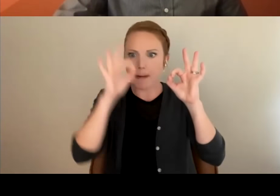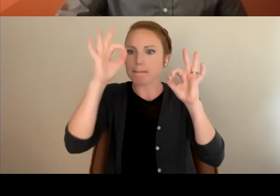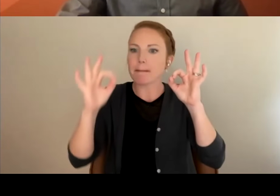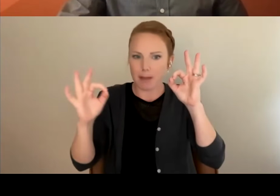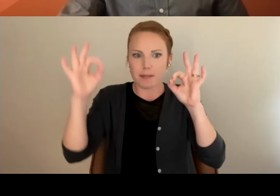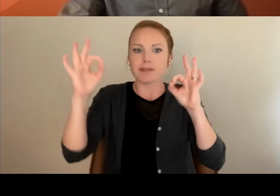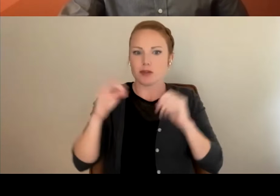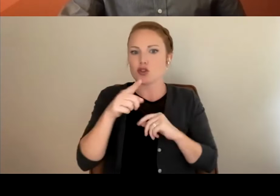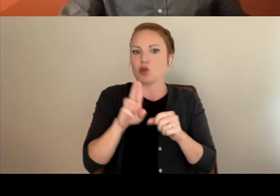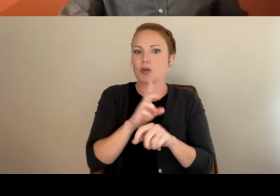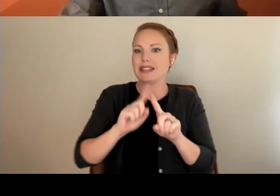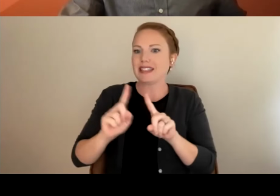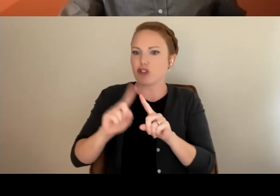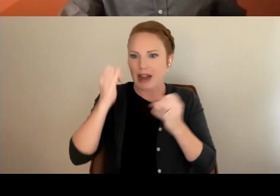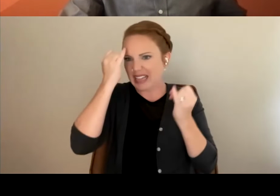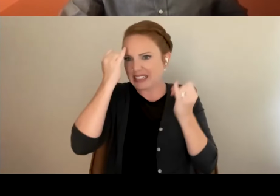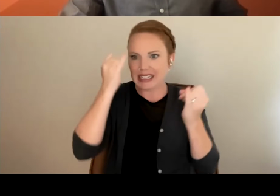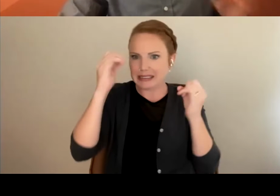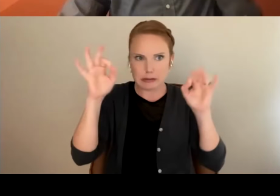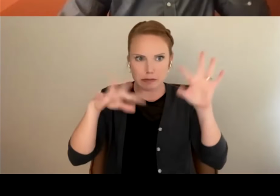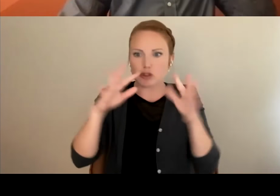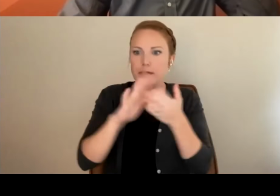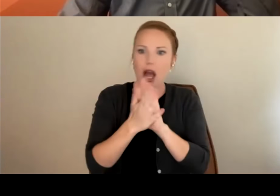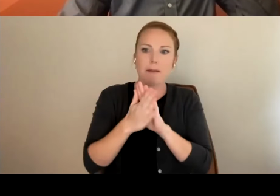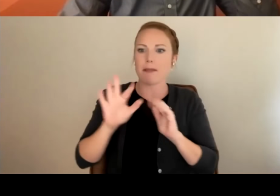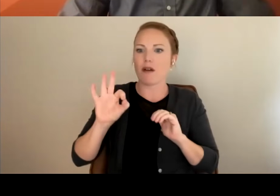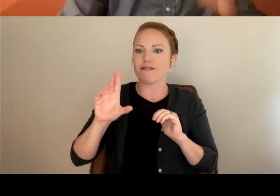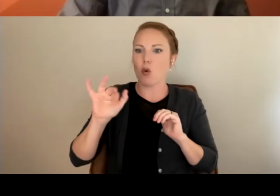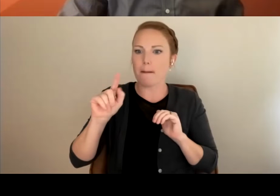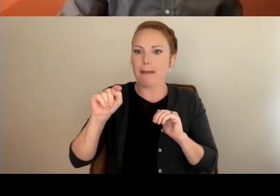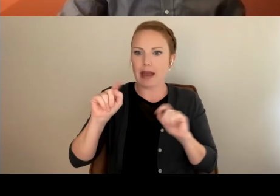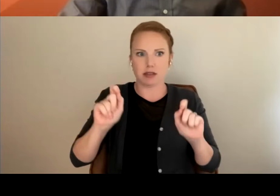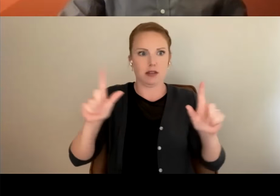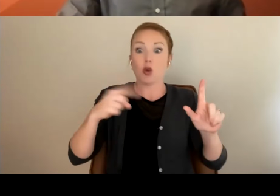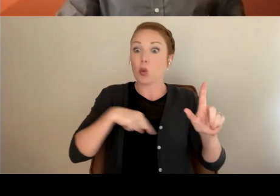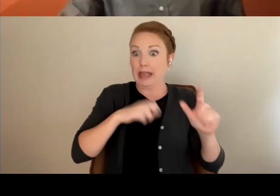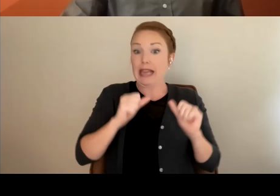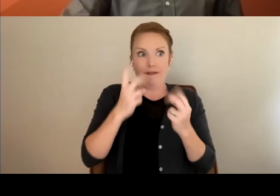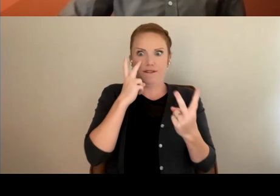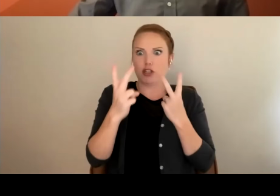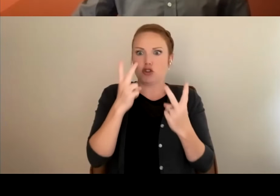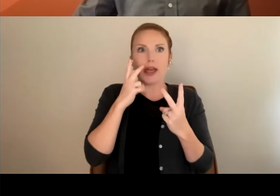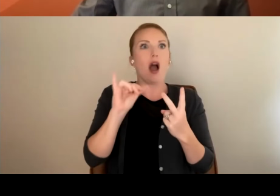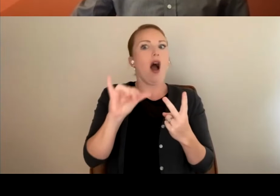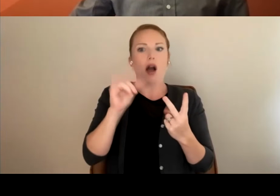ideas into a format where we can take advantage of them visually. You'll see on this line